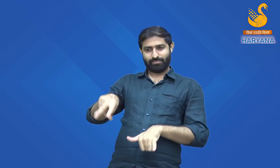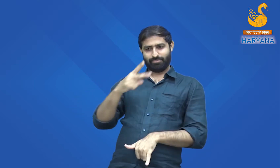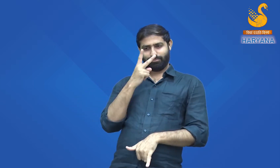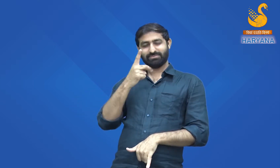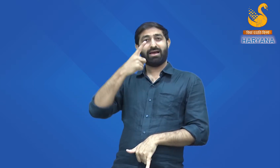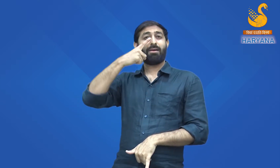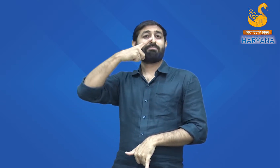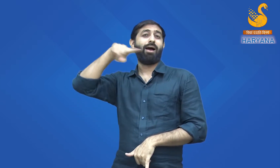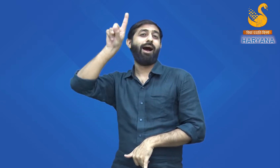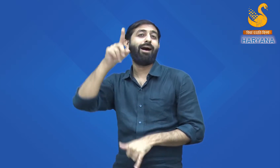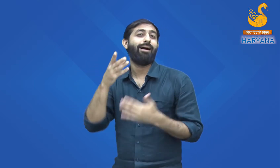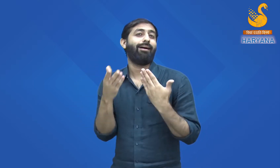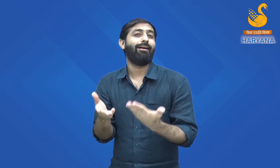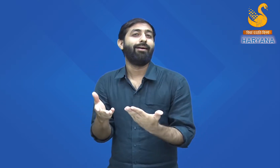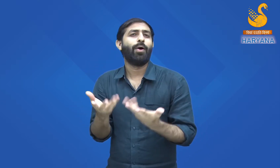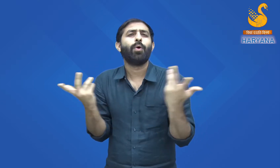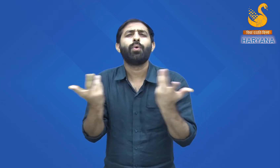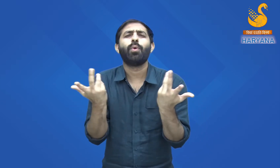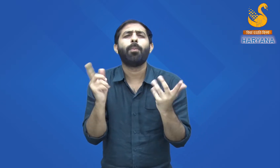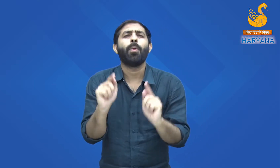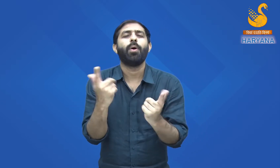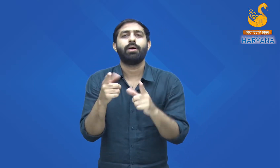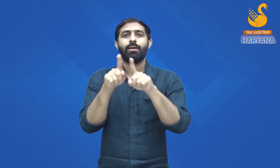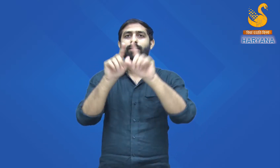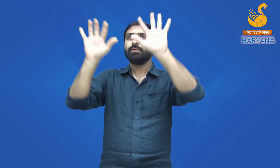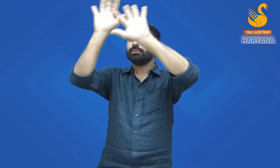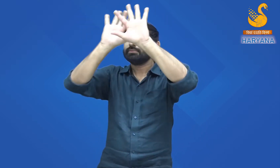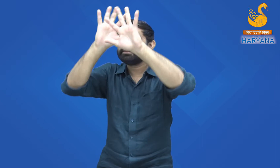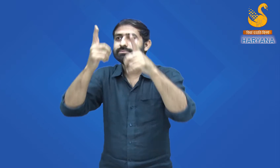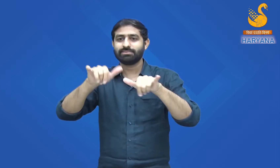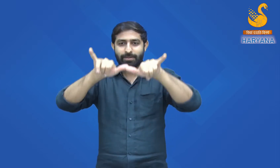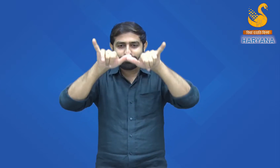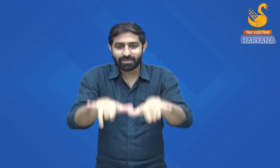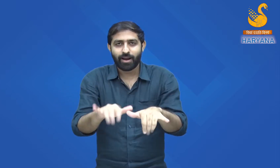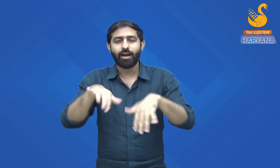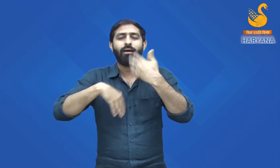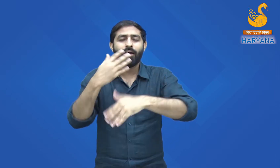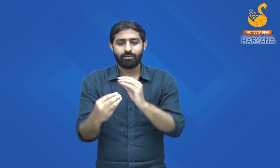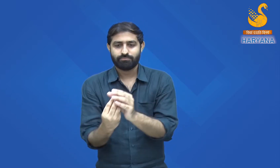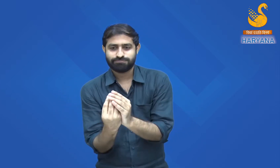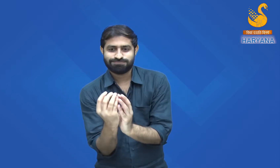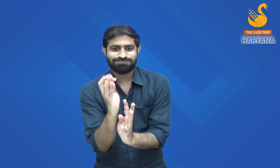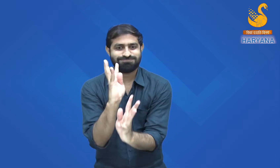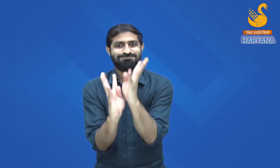Land is treated as a mother in India because we get our basic needs like food through land